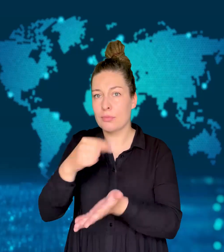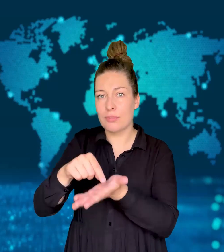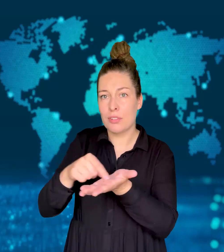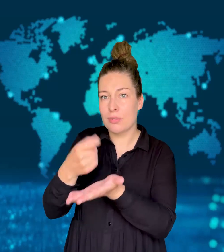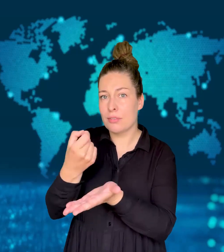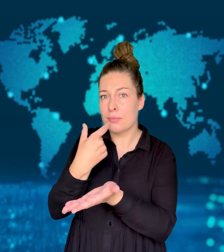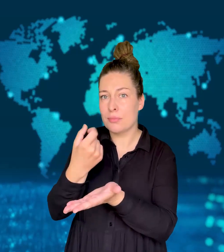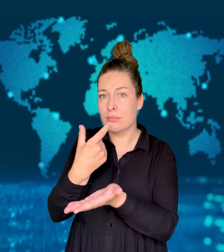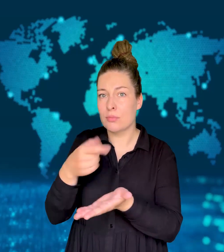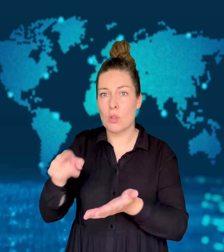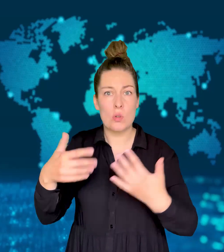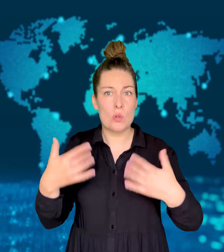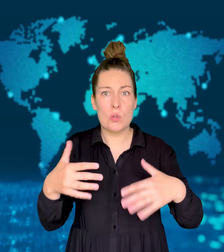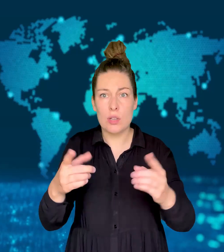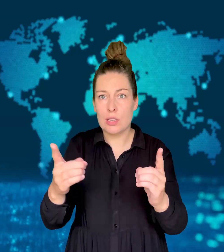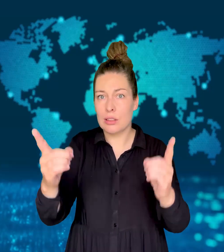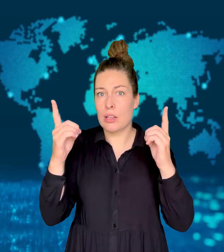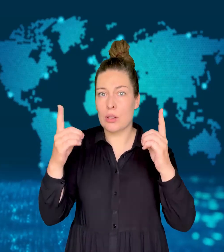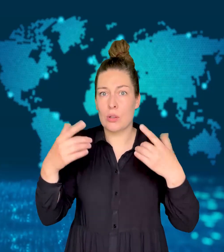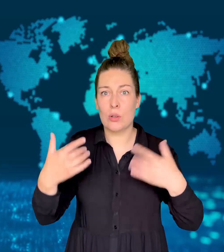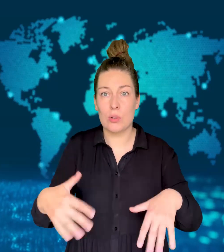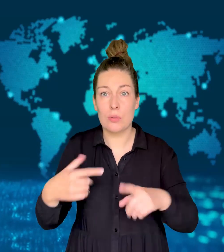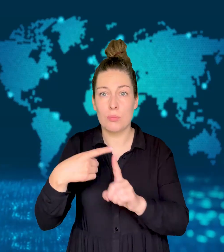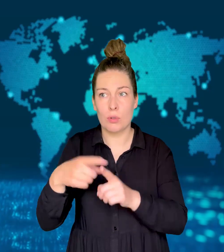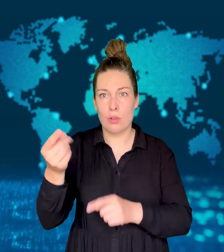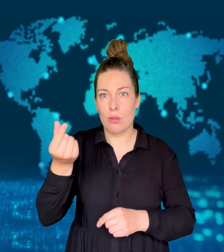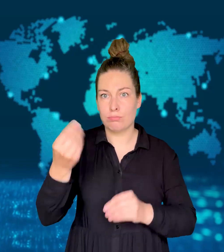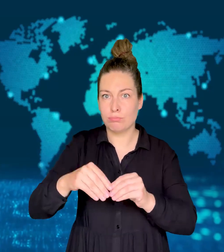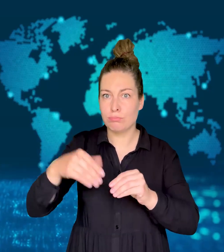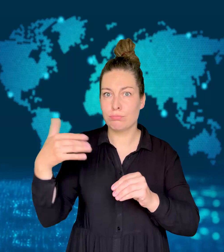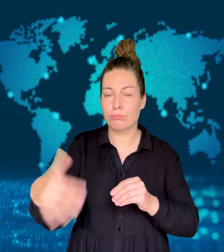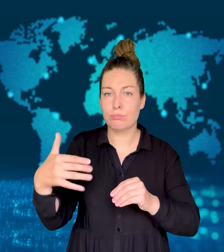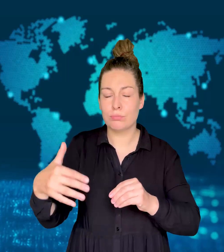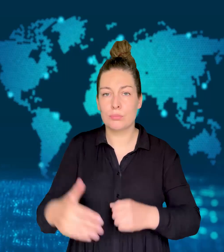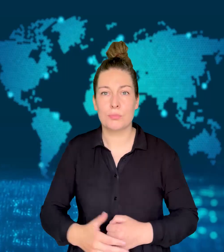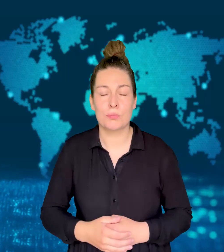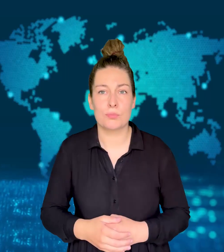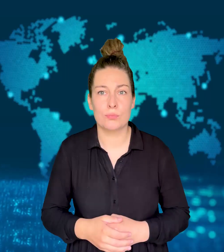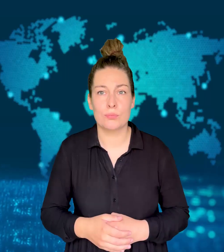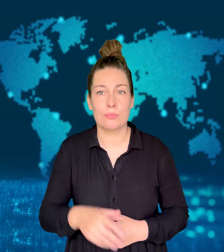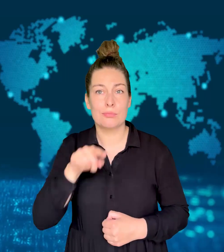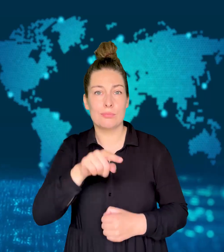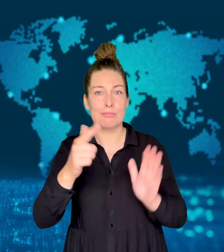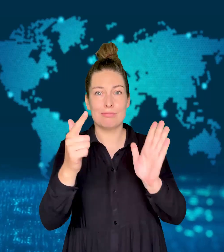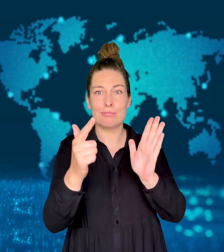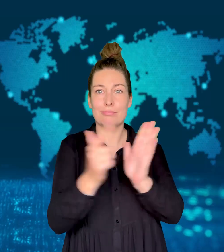force people to seek out underground market surgeries and medicines.